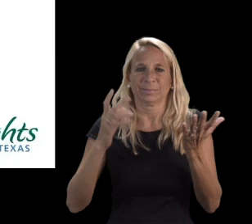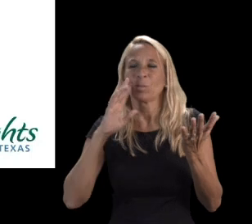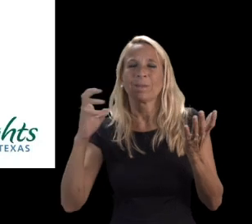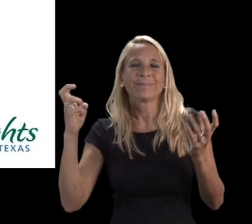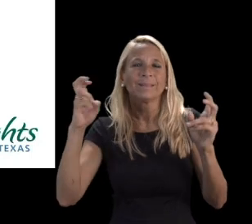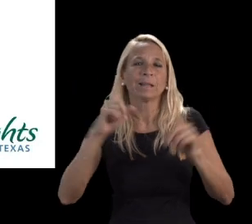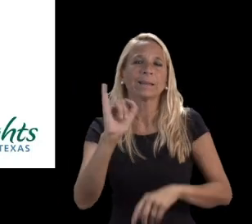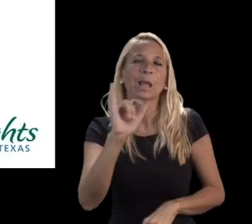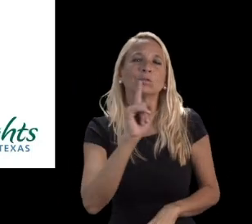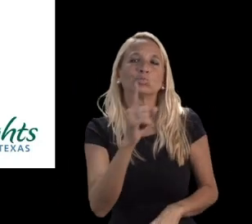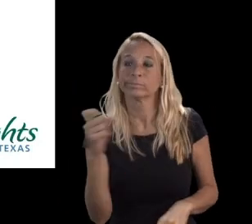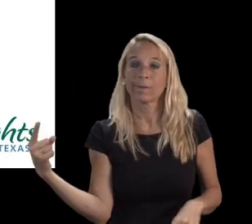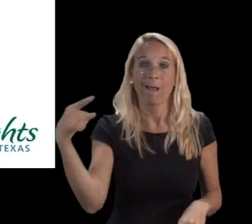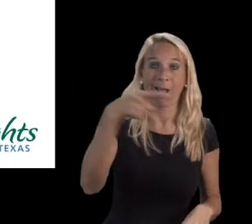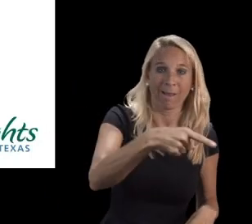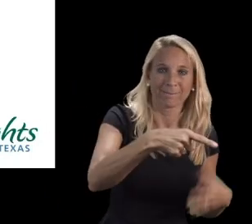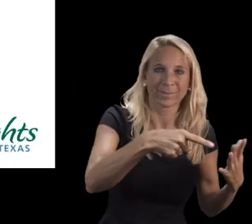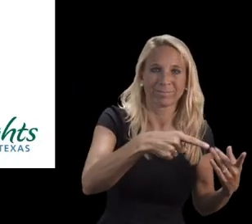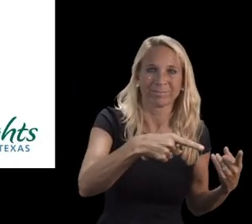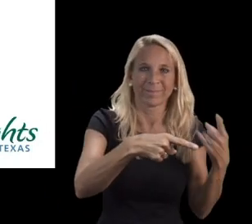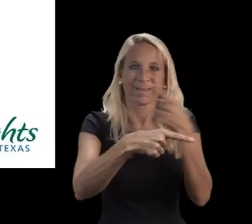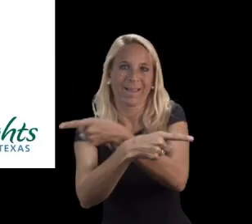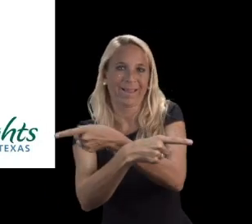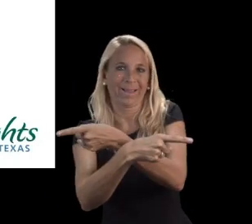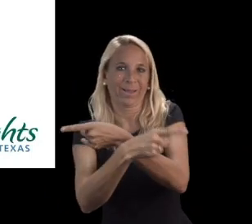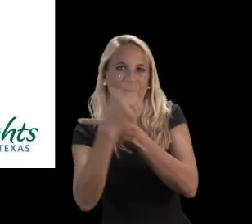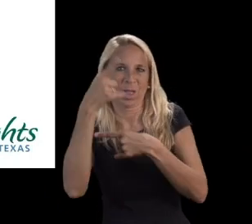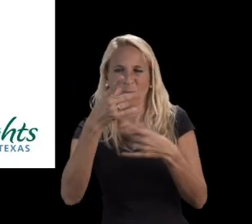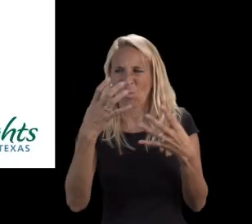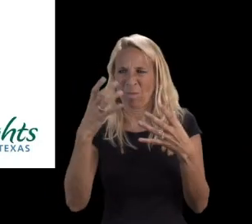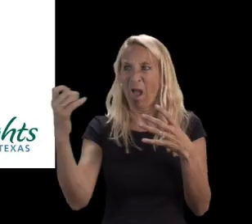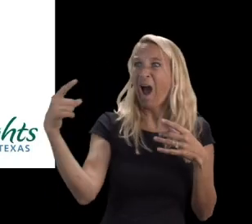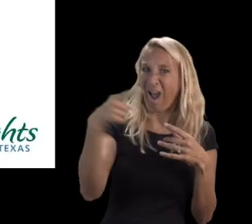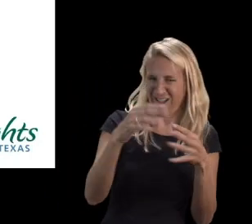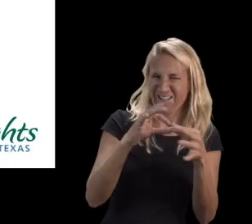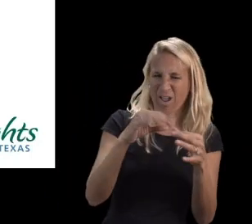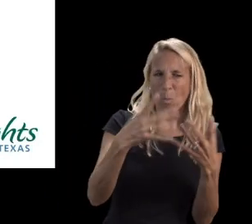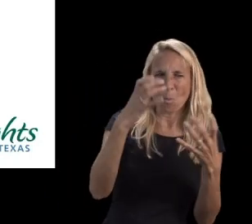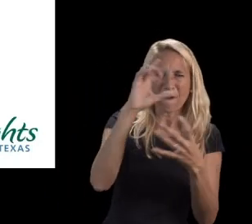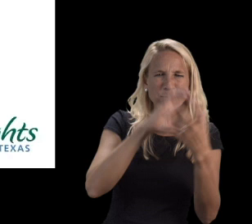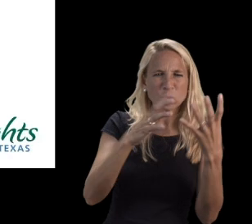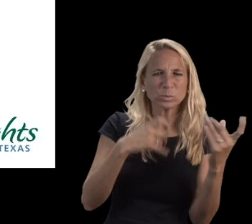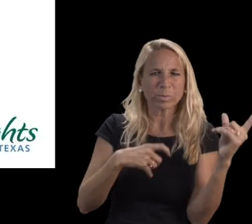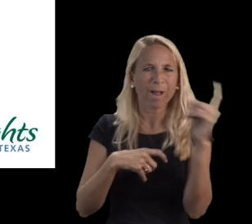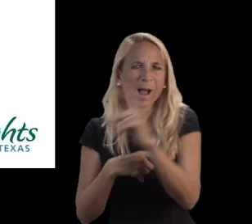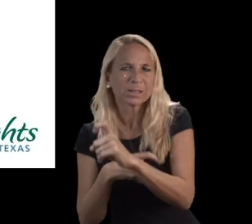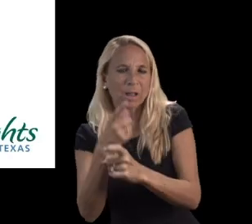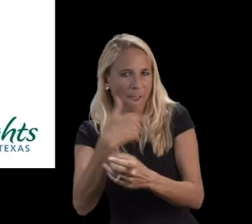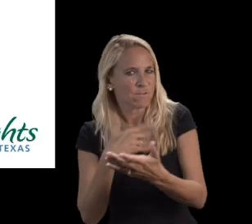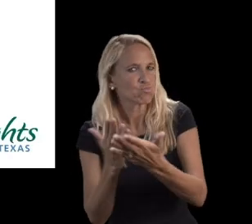like a true cross. You might want to ask information just because you're confused, you have the right to ask them questions.